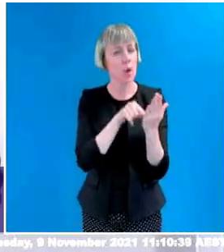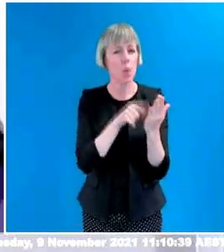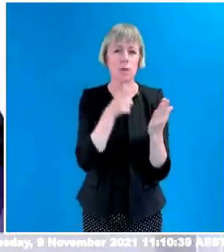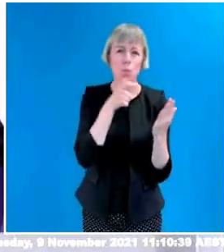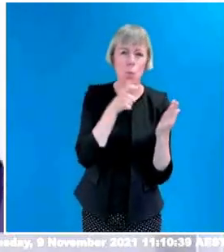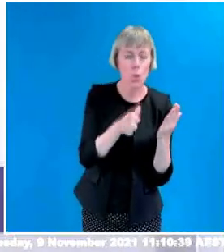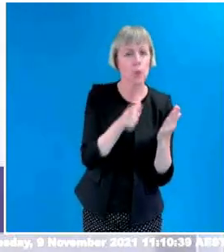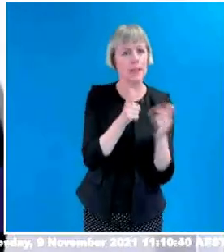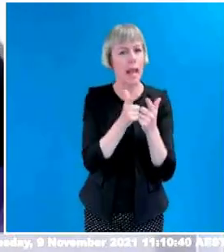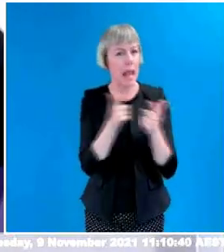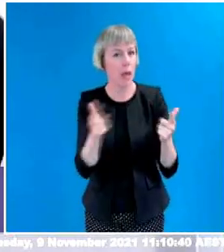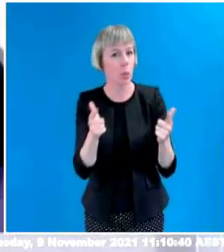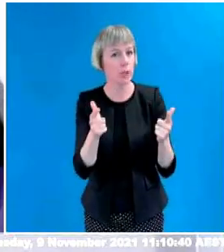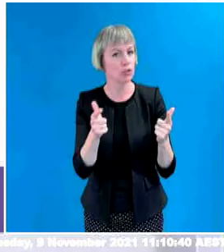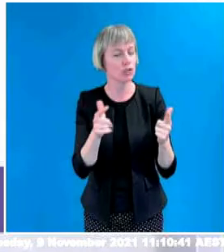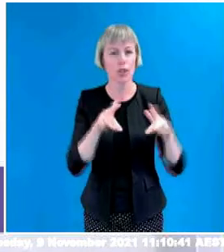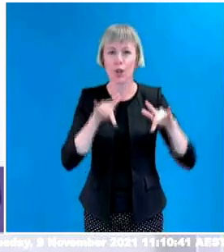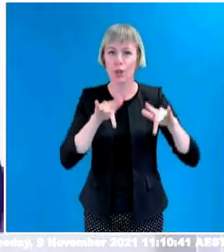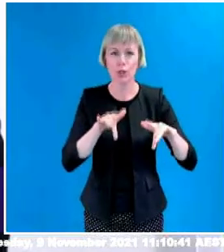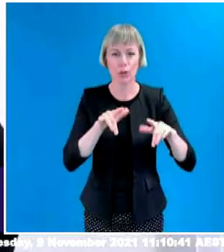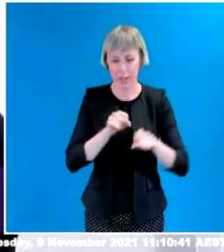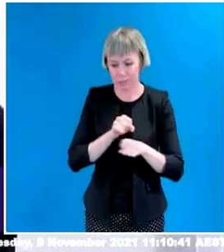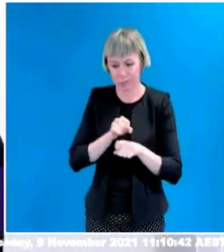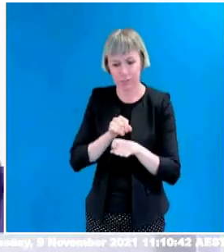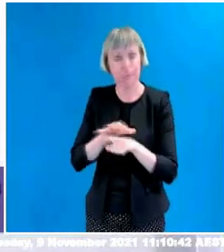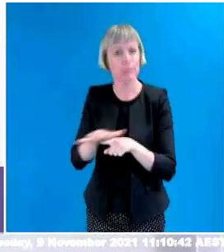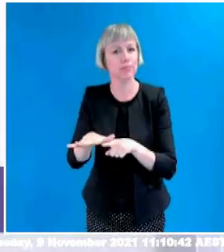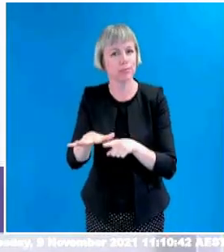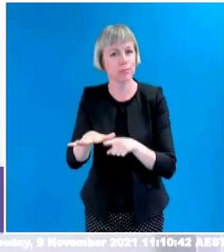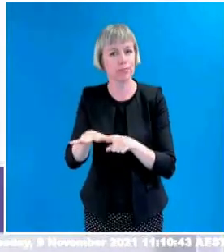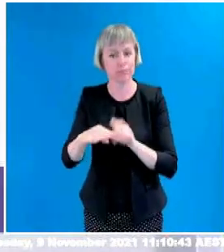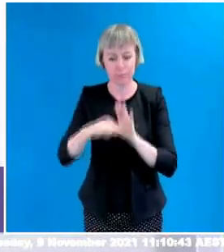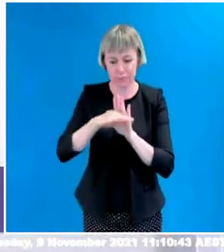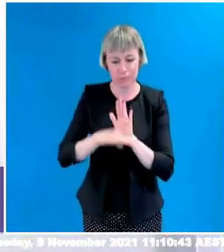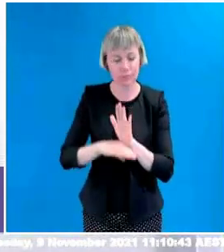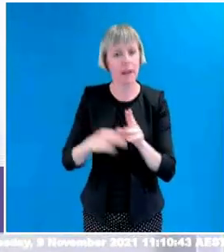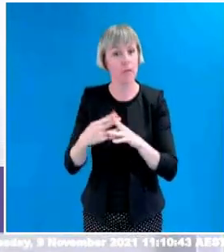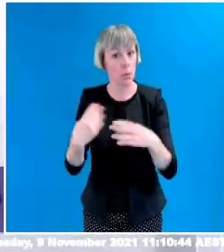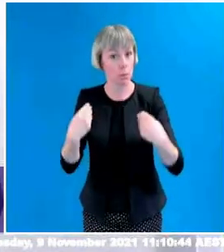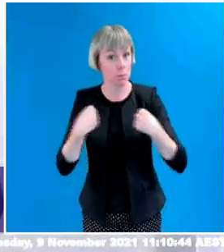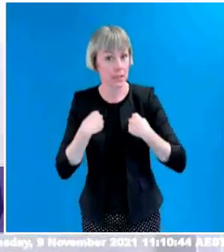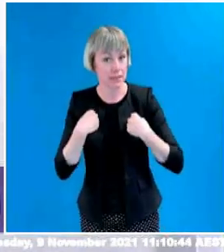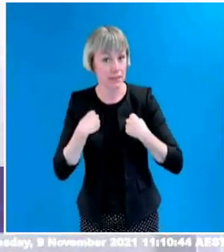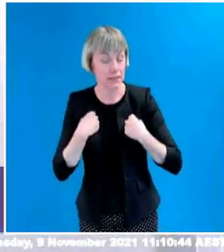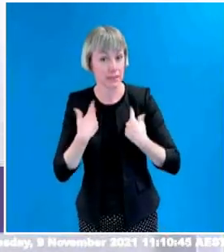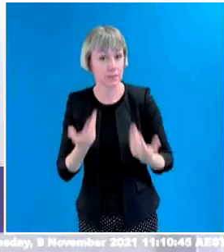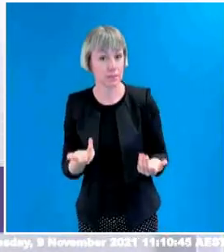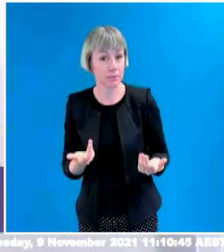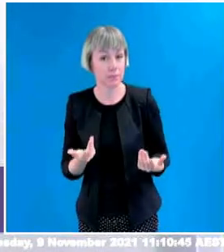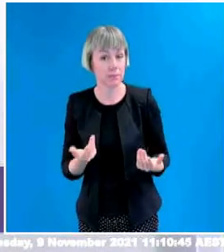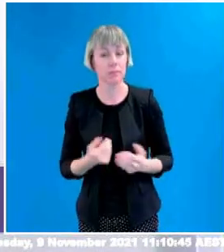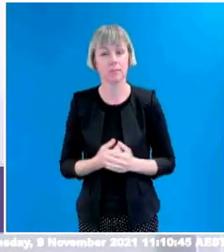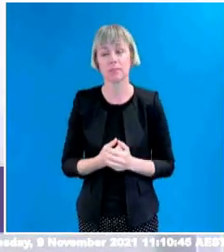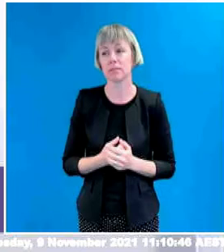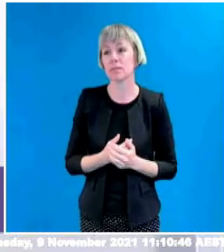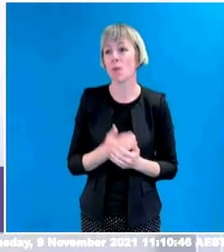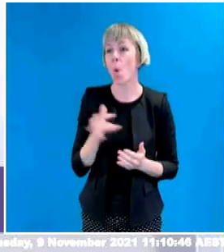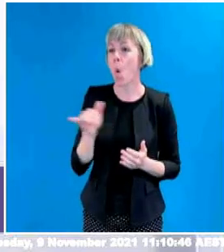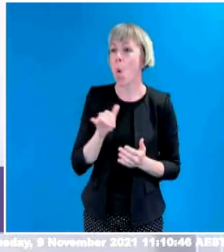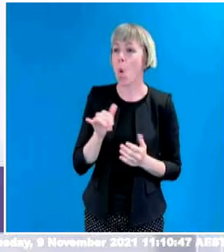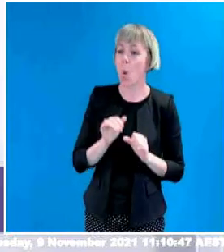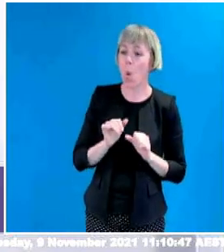the Guiding Principles or into subsequent publications around how you